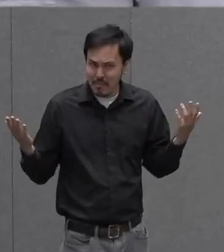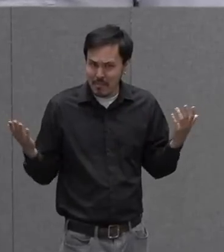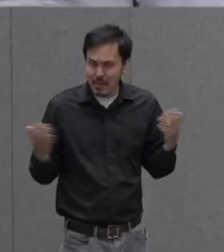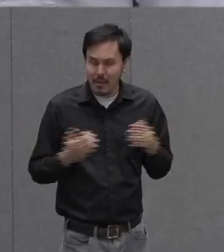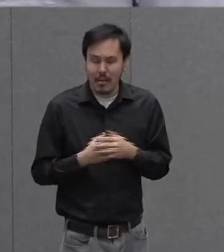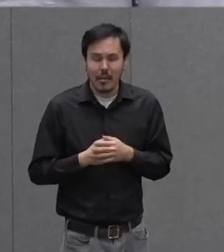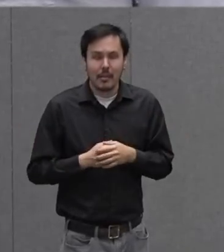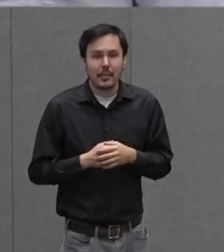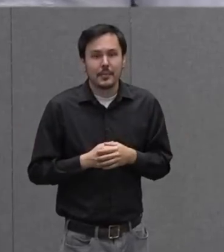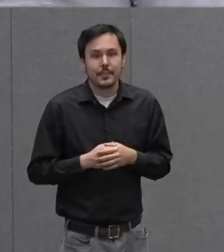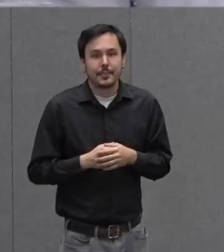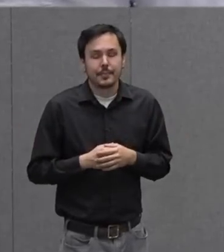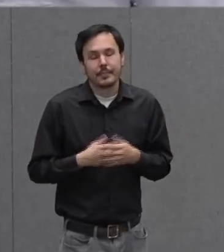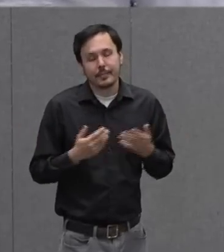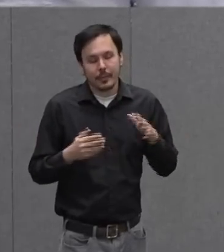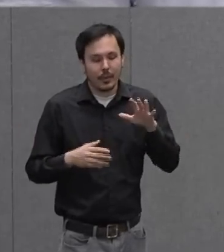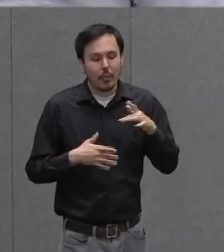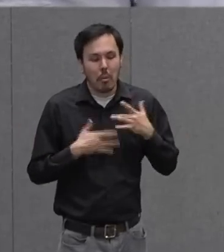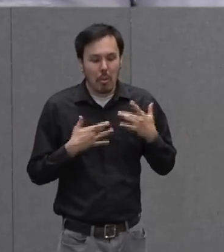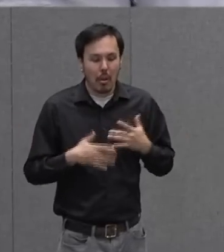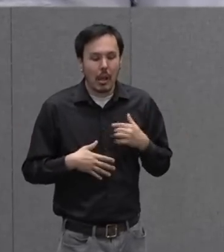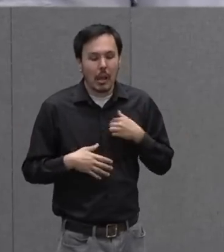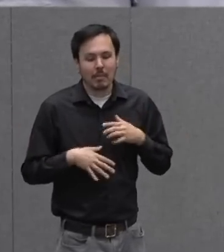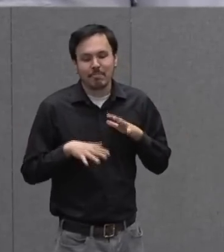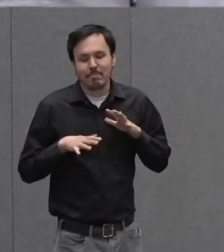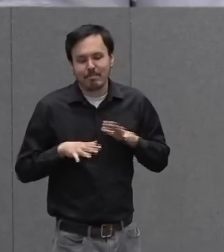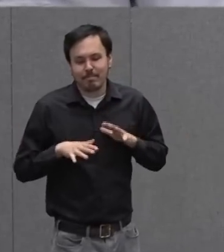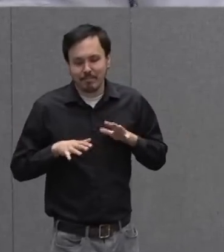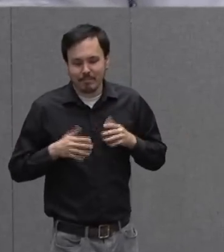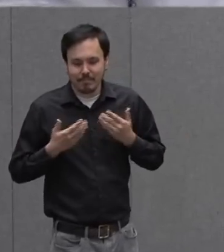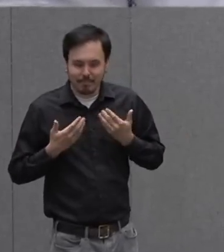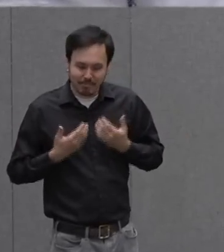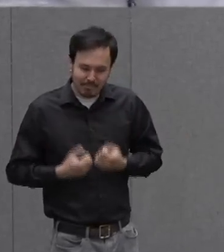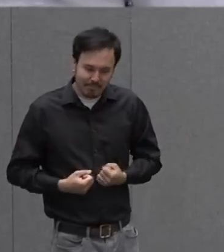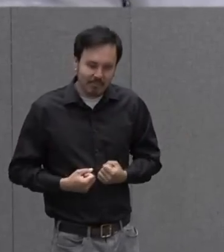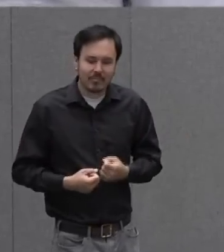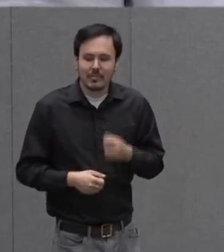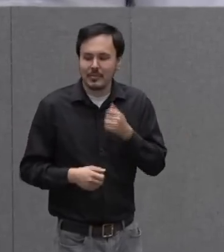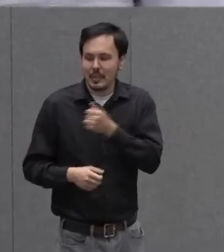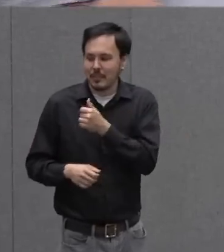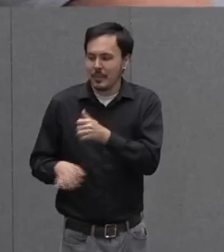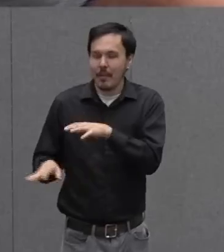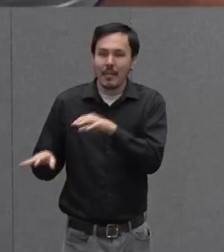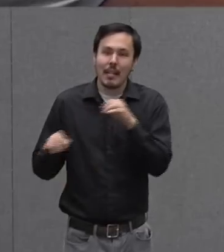And so with a heavy heart, Paper left the empire of Mom's home office.